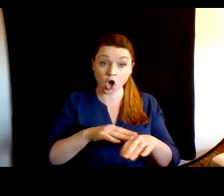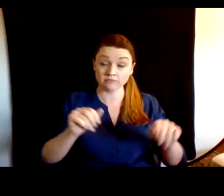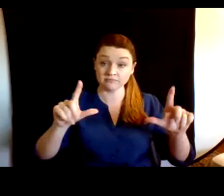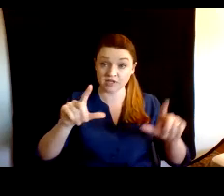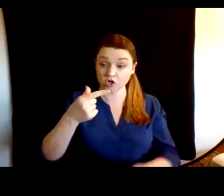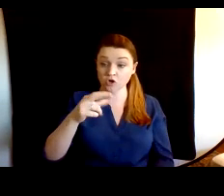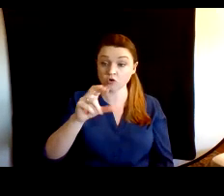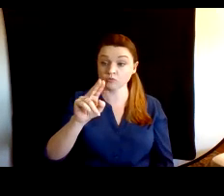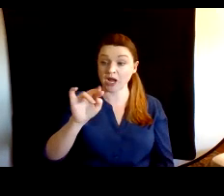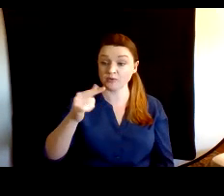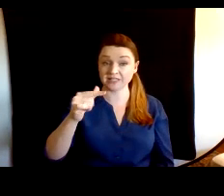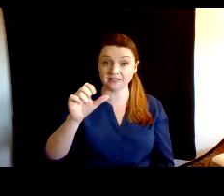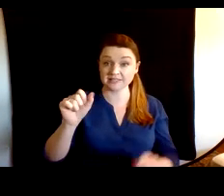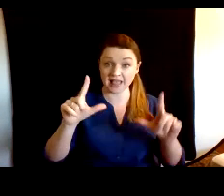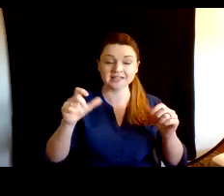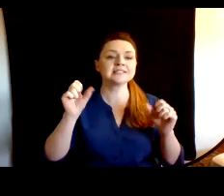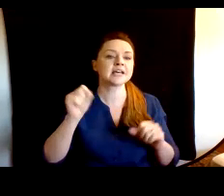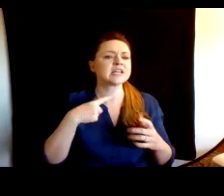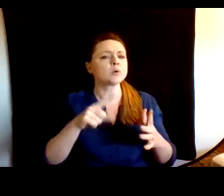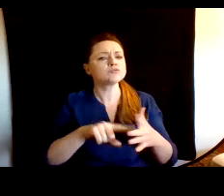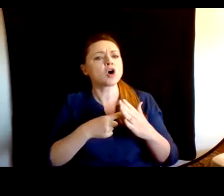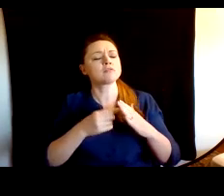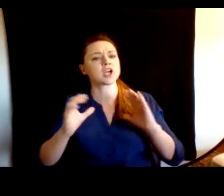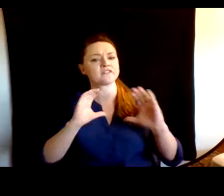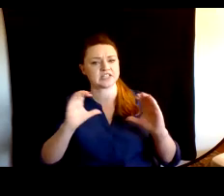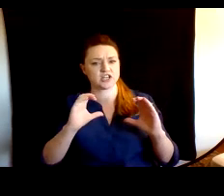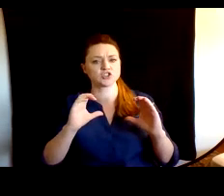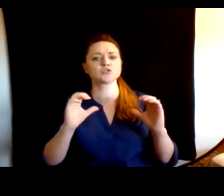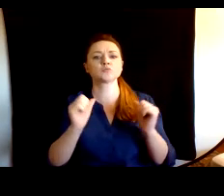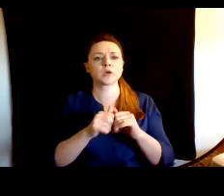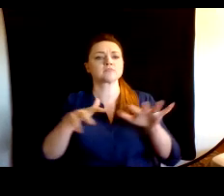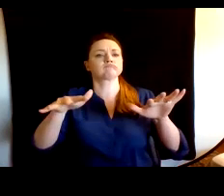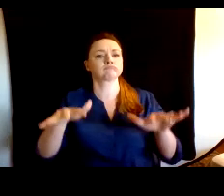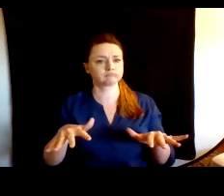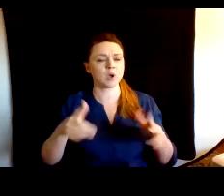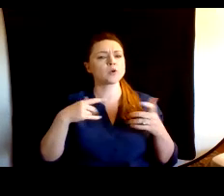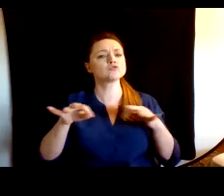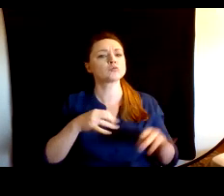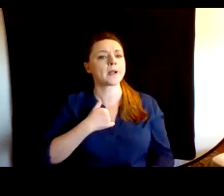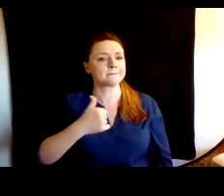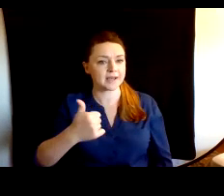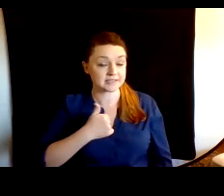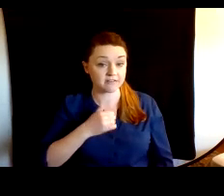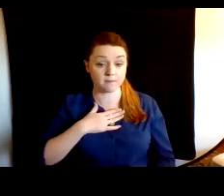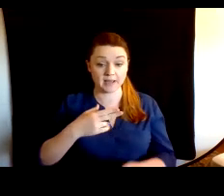[Justice] All right, awesome. So I wanted to ground the conversation a little bit here today. First, let me just describe myself. Again, my name is Justice Shorter.